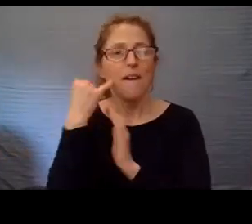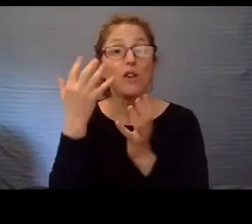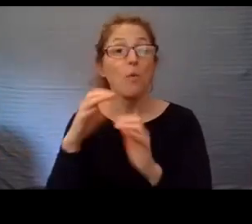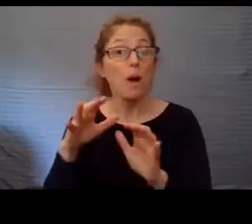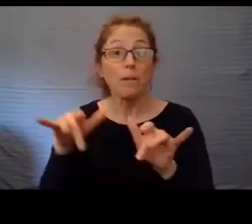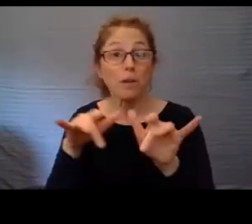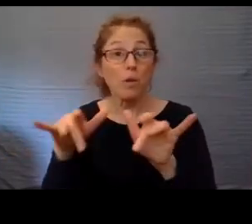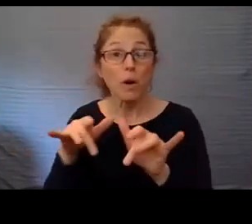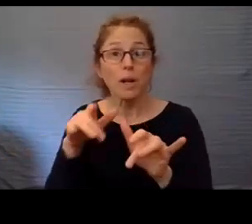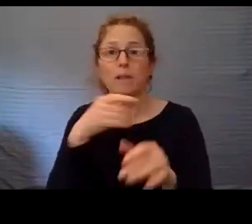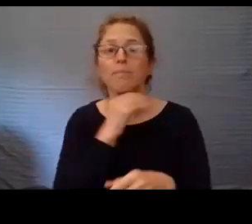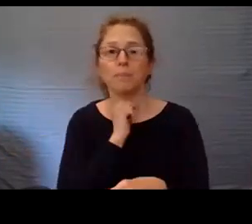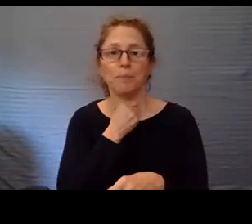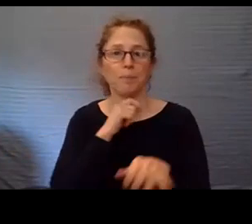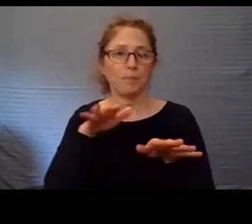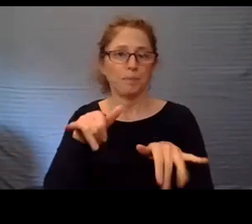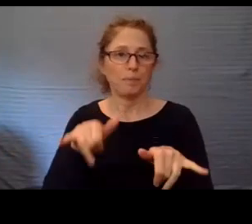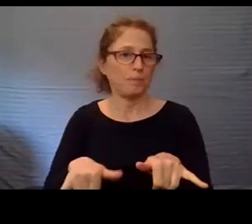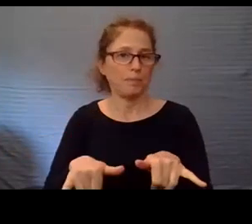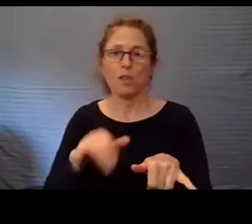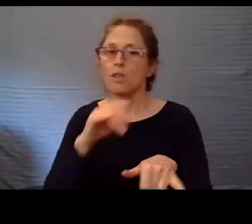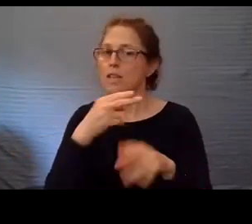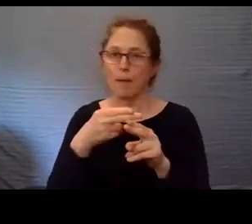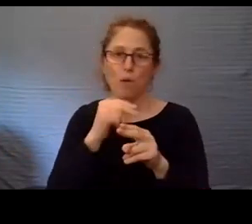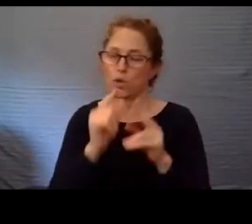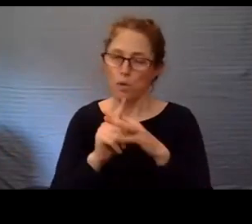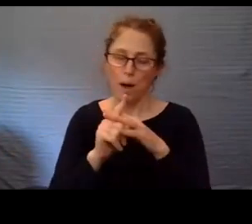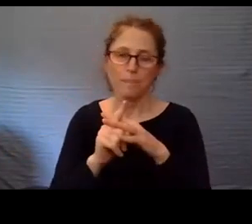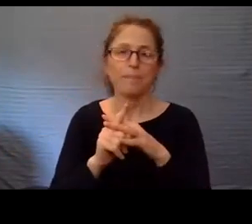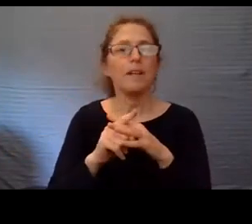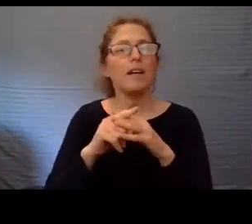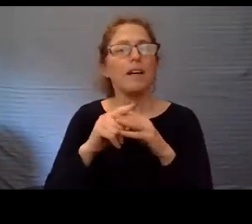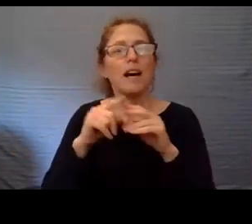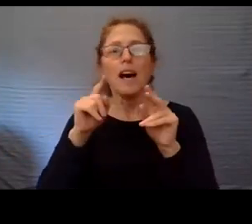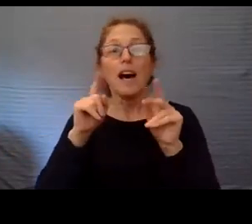Your name doesn't show up anywhere so that shouldn't be a problem. Attendees will be muted at all times unless asking a question.